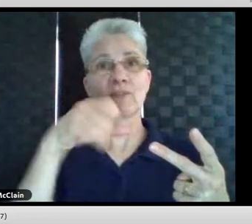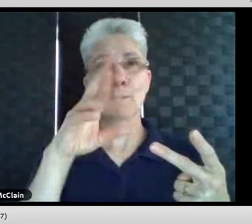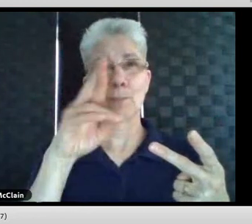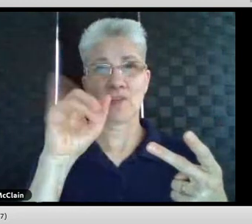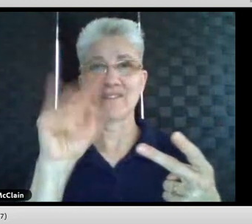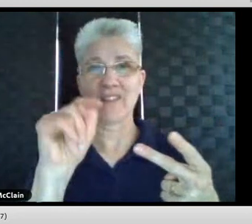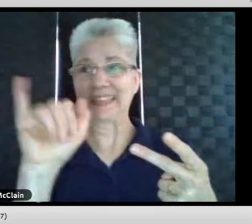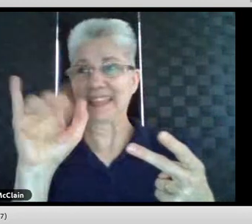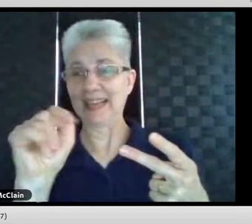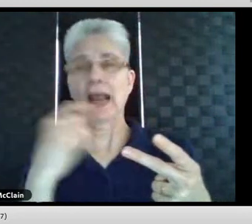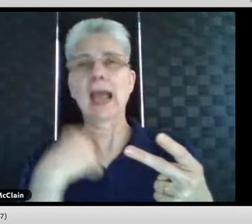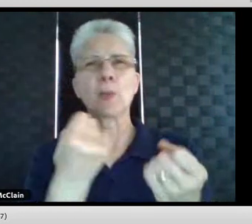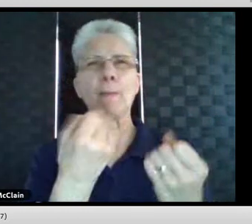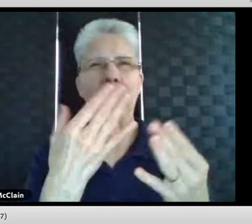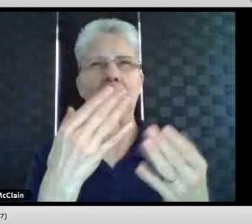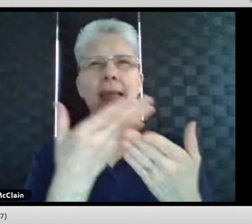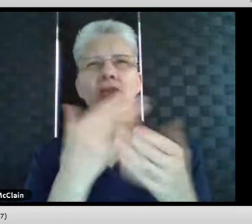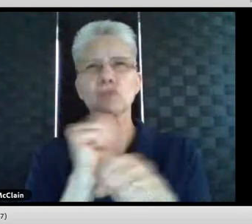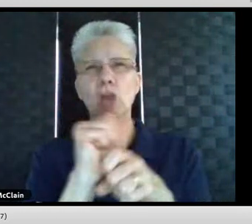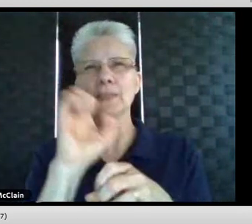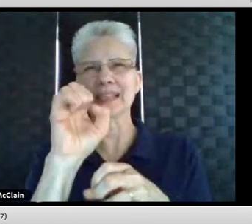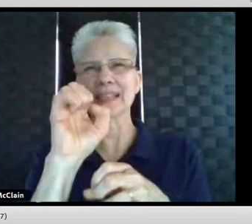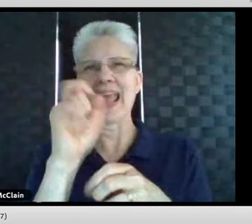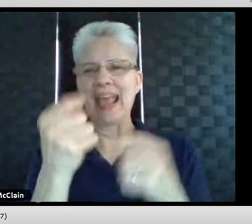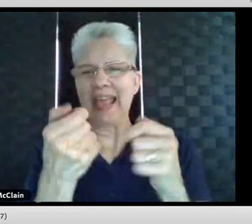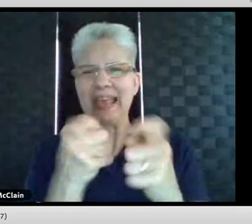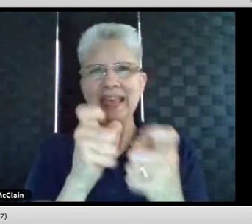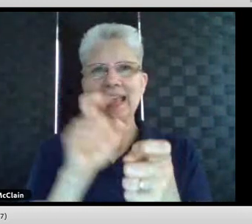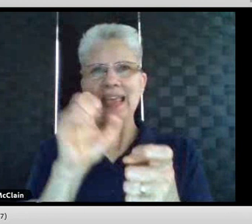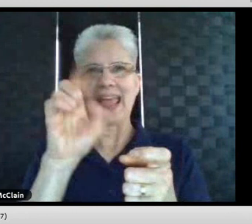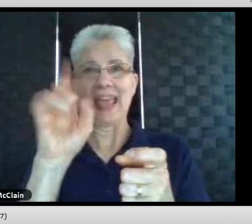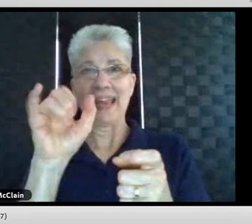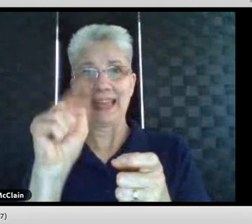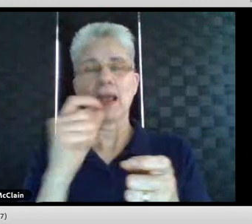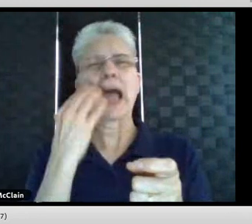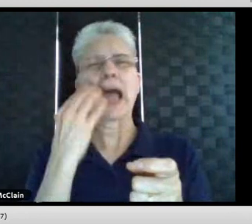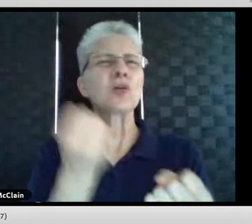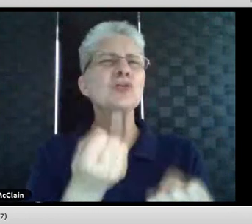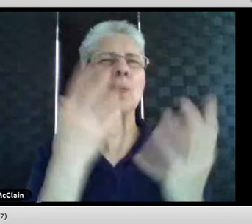I do a lot of editing, but there's so much more I could do, I know, with plug-ins and toolbars.